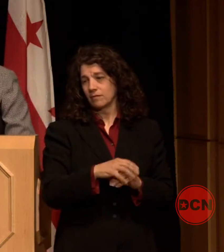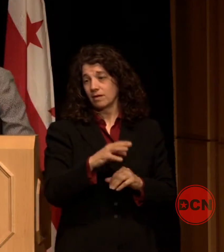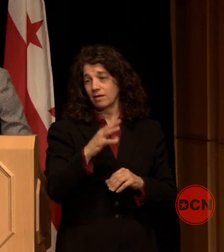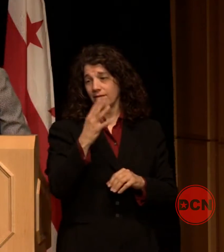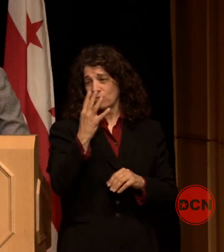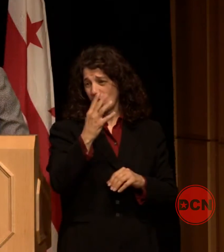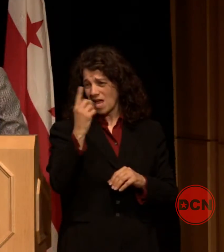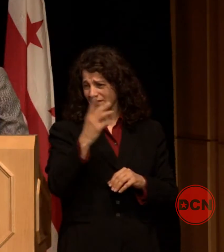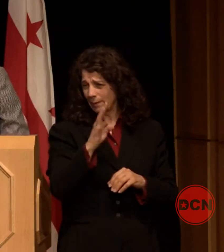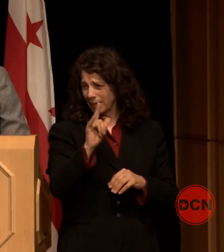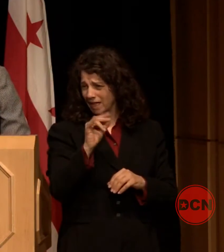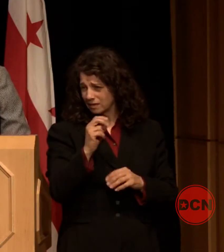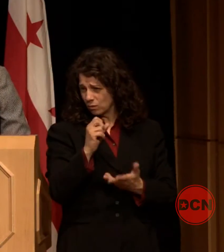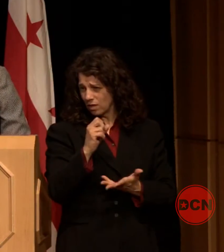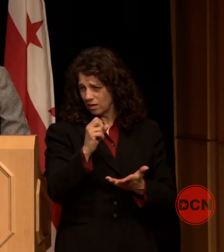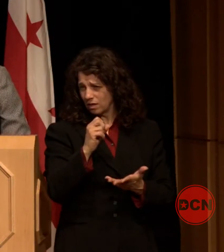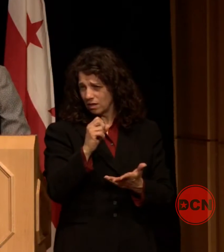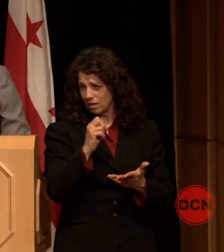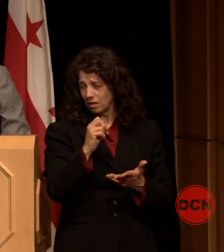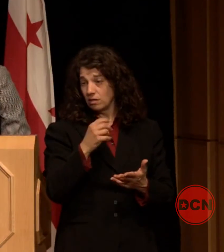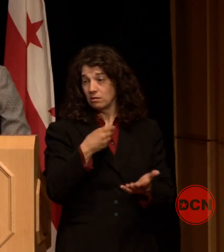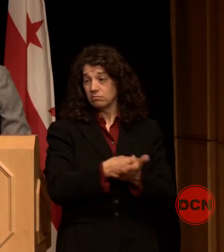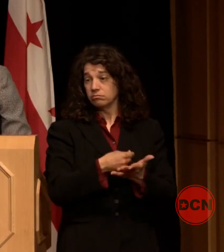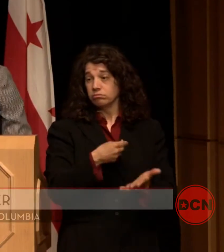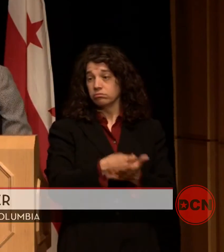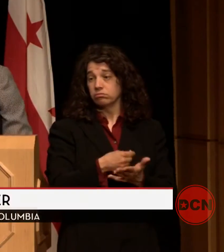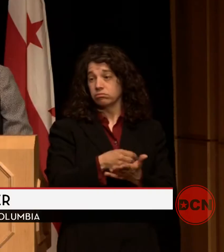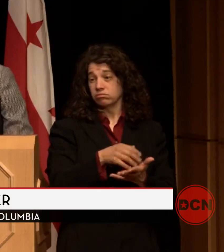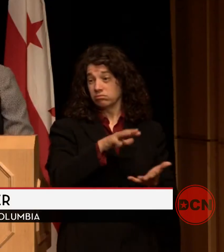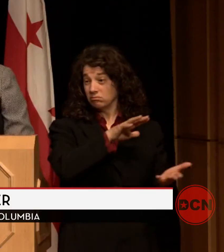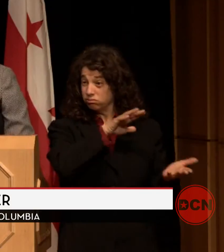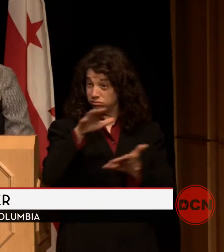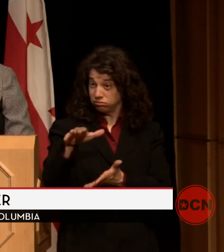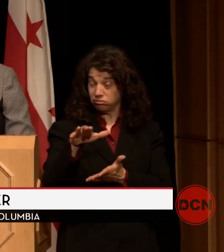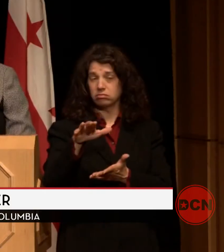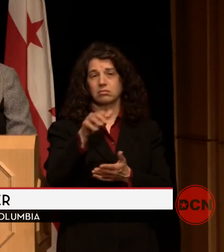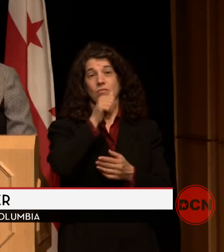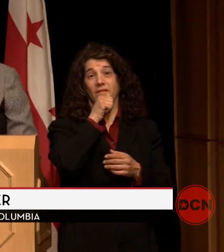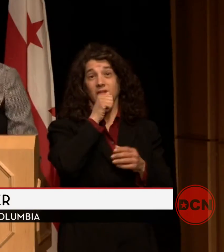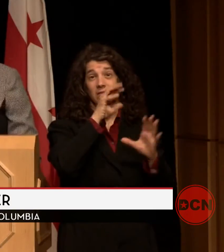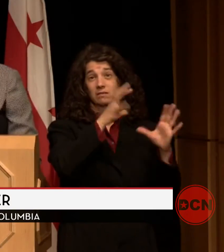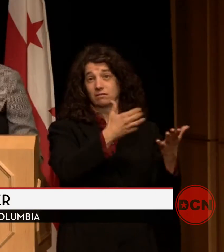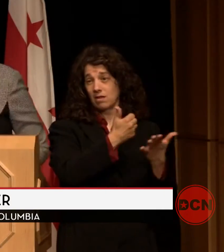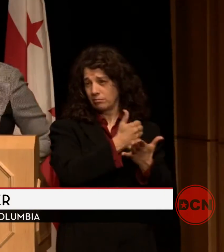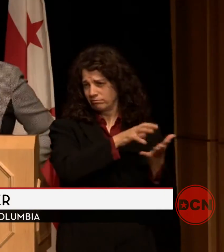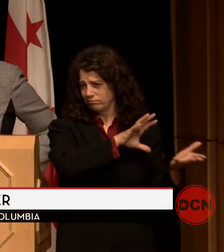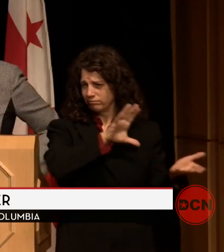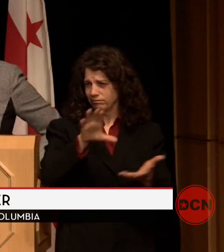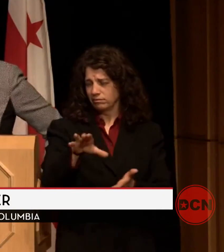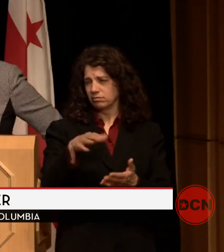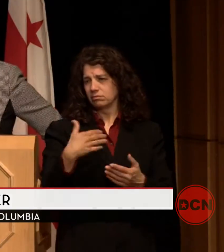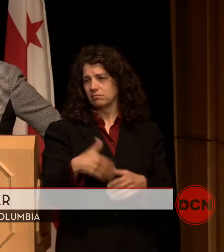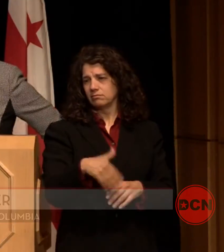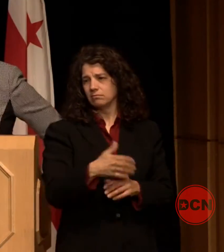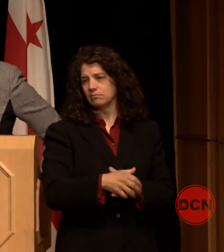YEARS THAT TYPE OF EXPERIENCE. WE SPENT OVER 7 BILLION DOLLARS IN SCHOOLS. WE HAVE ABOUT 1.5 BILLION